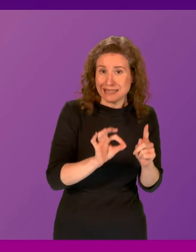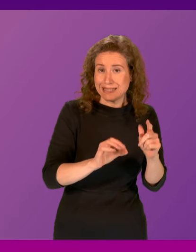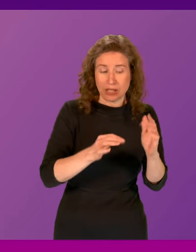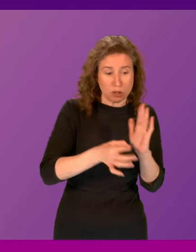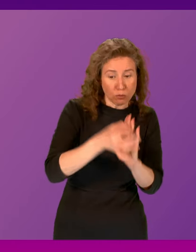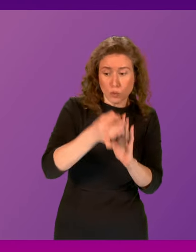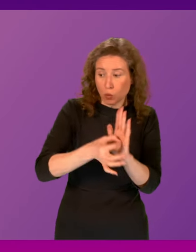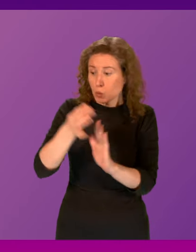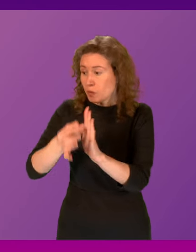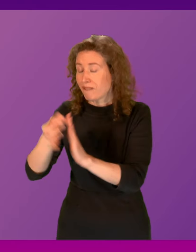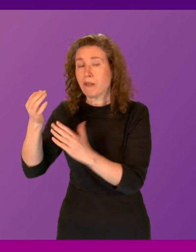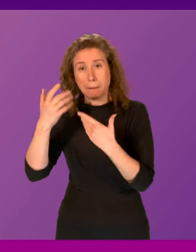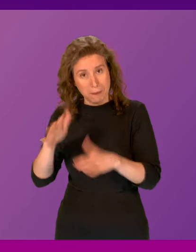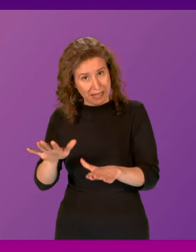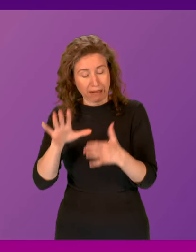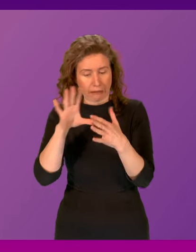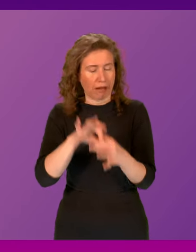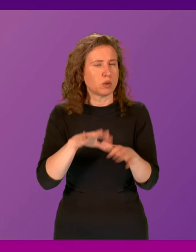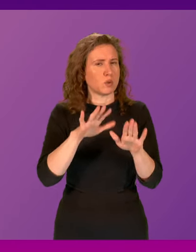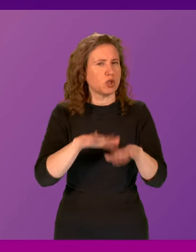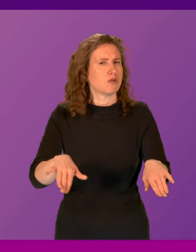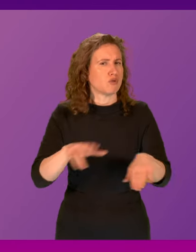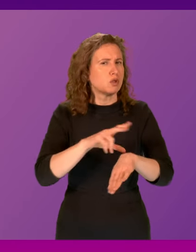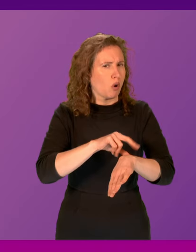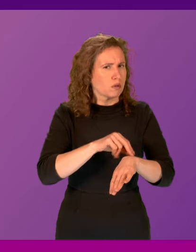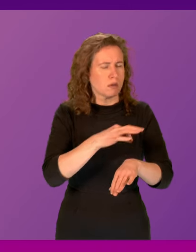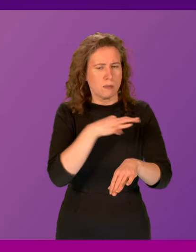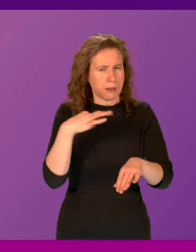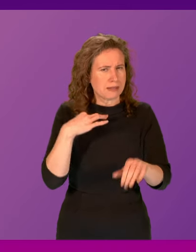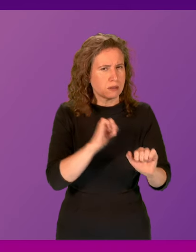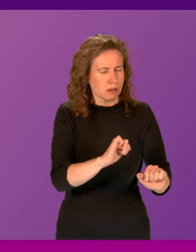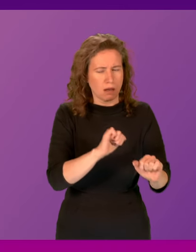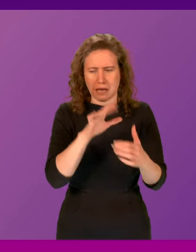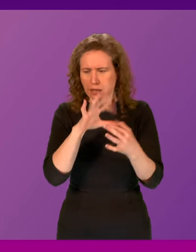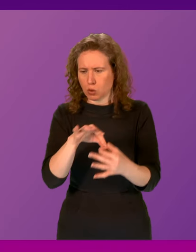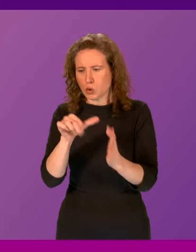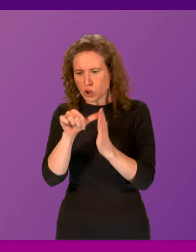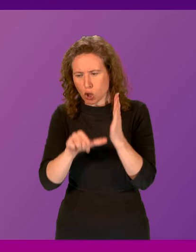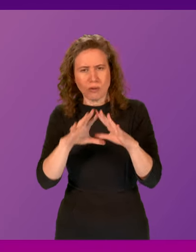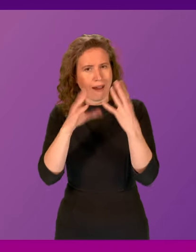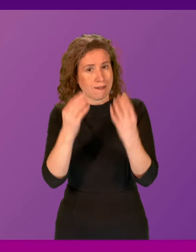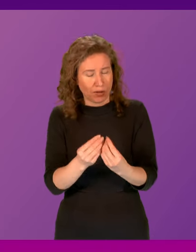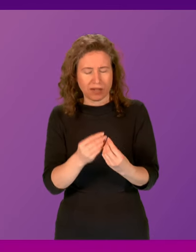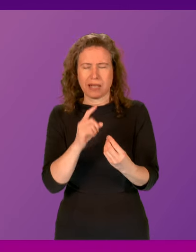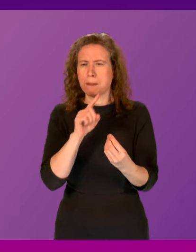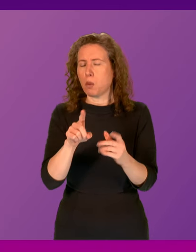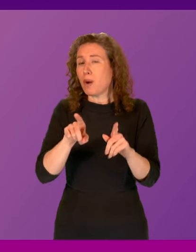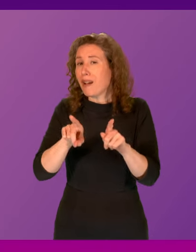progress in paediatric surgery, which is relevant to his question. We are also ensuring that we